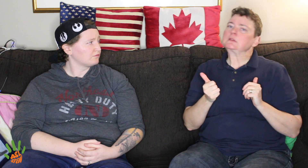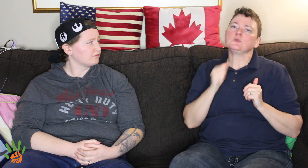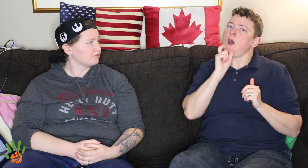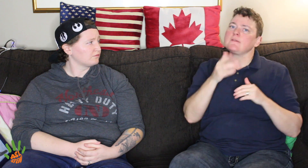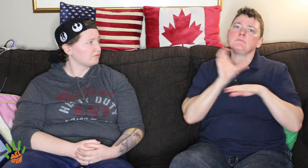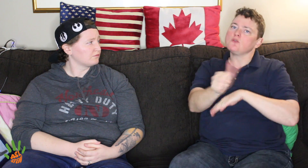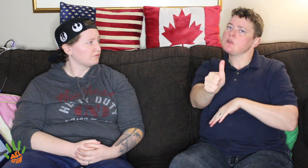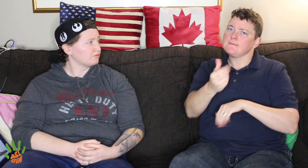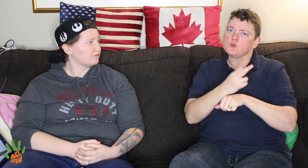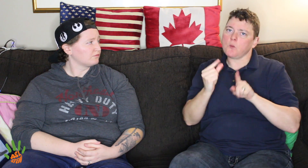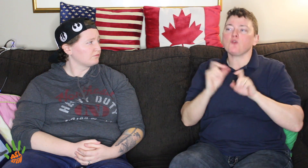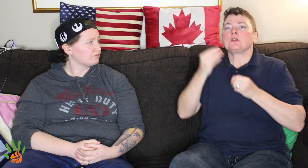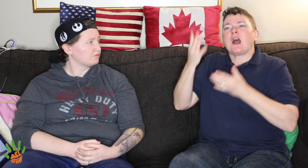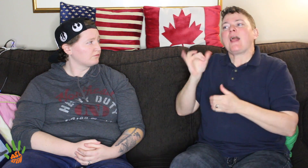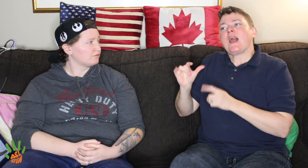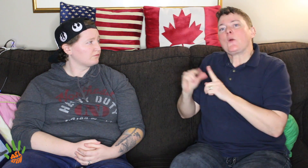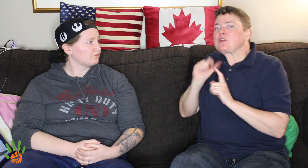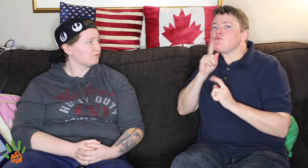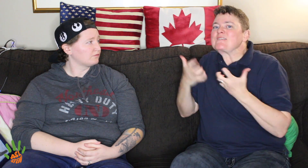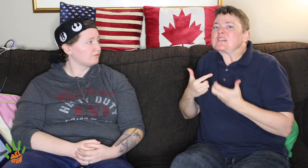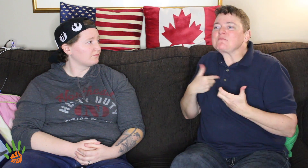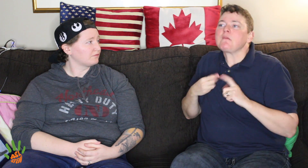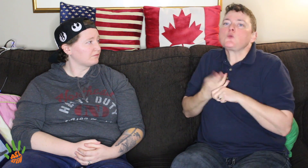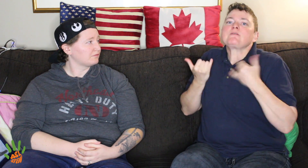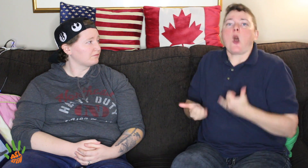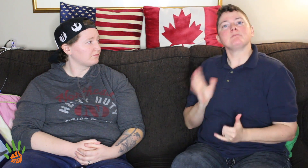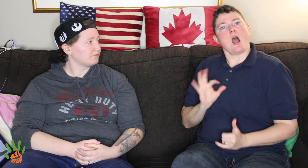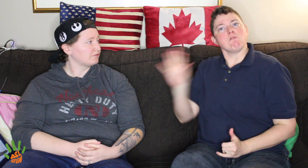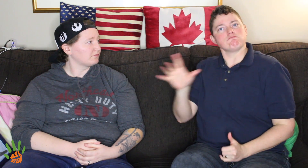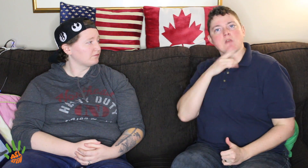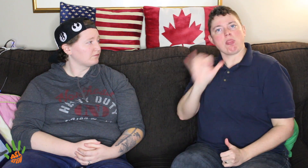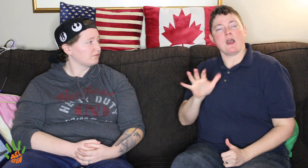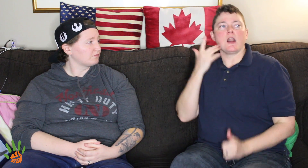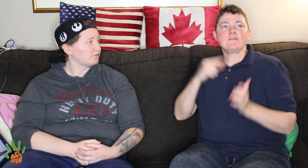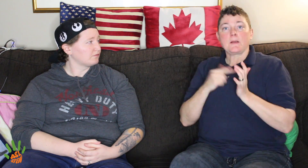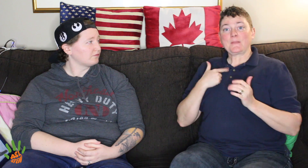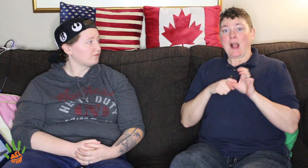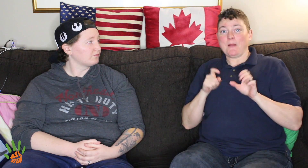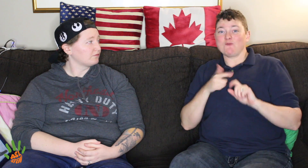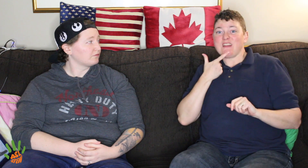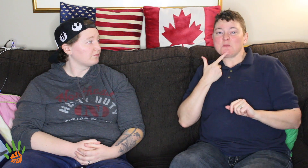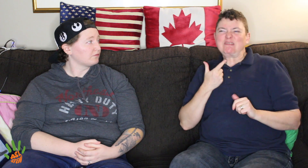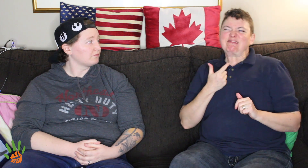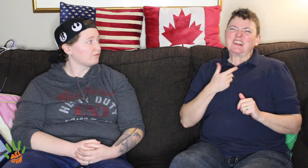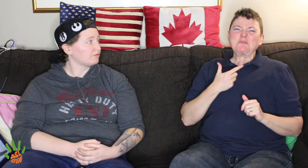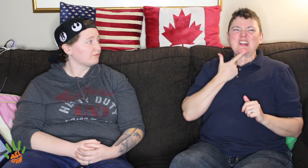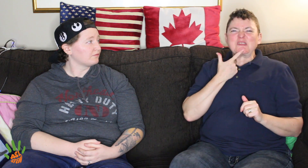but you don't have to force yourself to use a specific word if it doesn't really match who you are. That's fine! For example, when I came out as lesbian, I was like